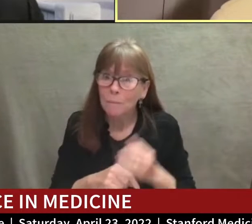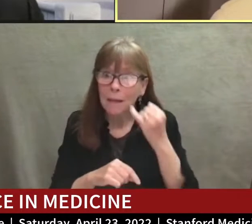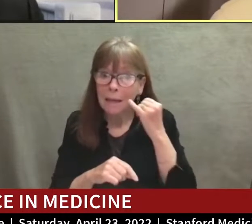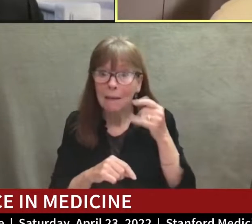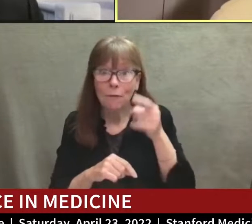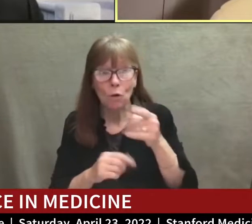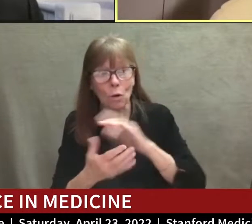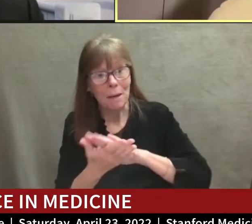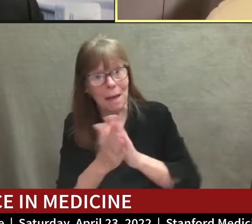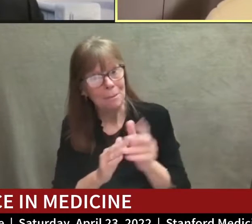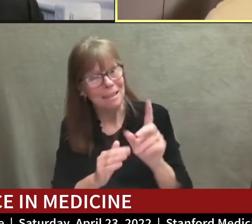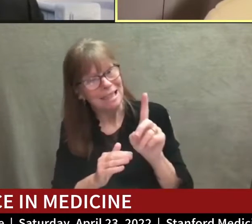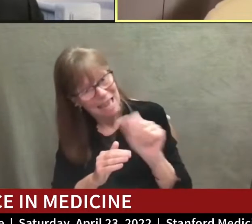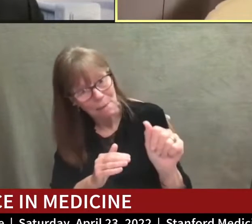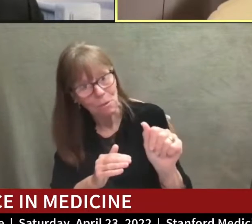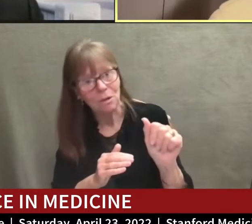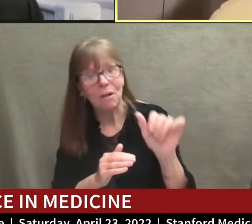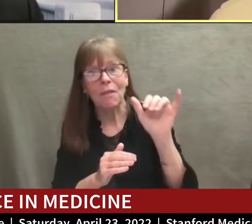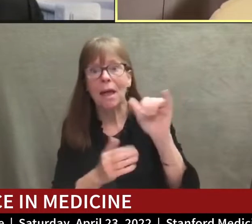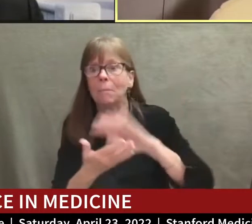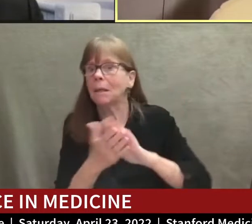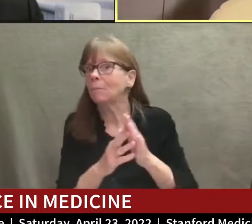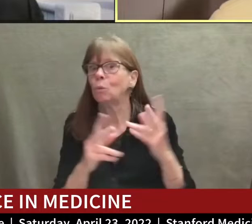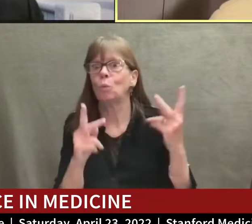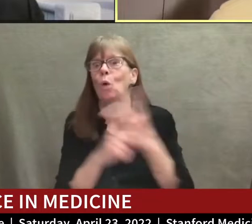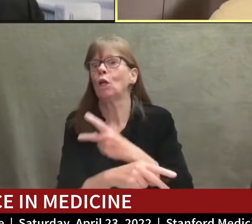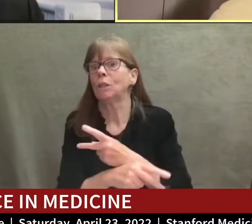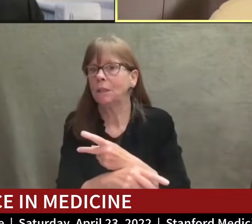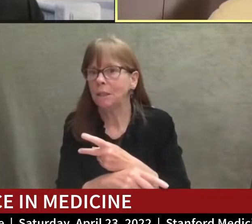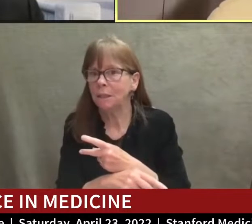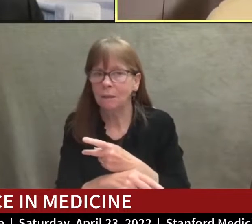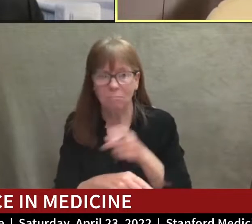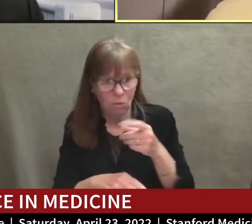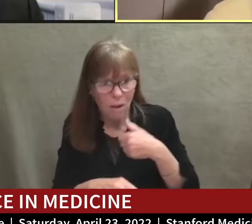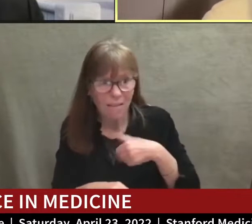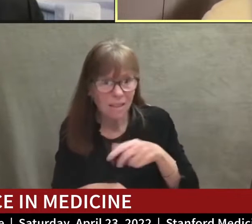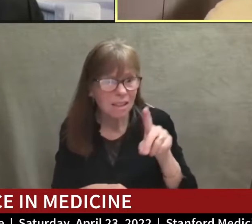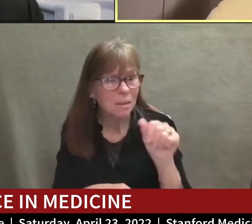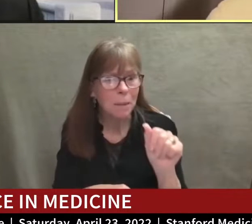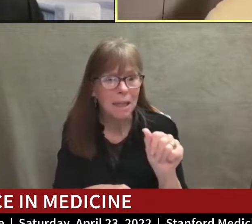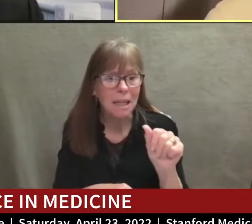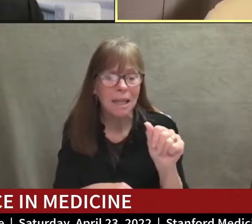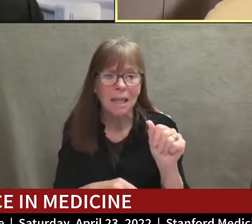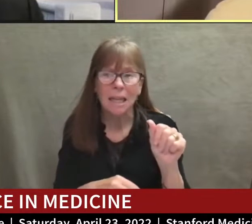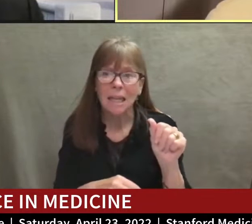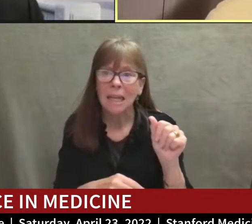you know, or experience debility. It’s often in concert